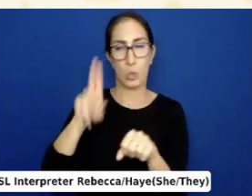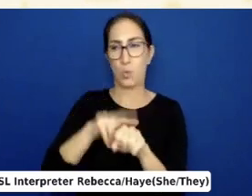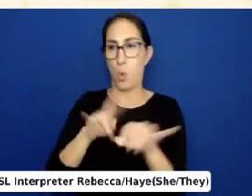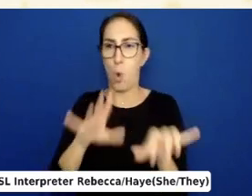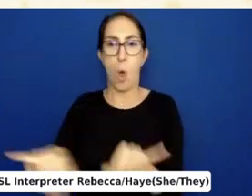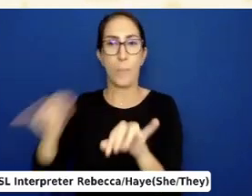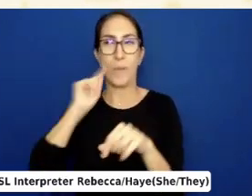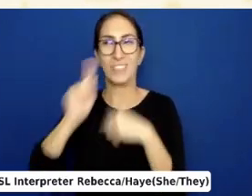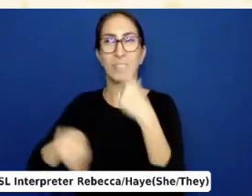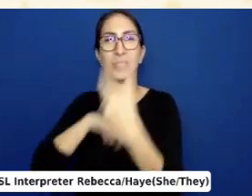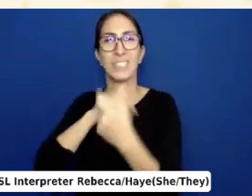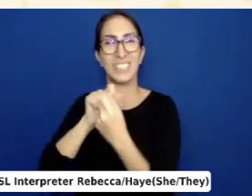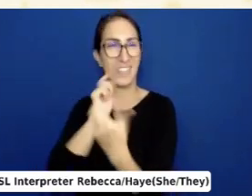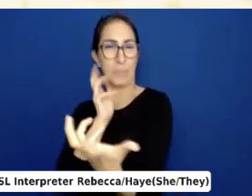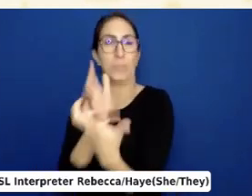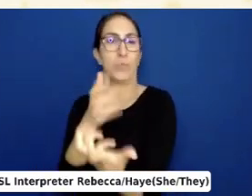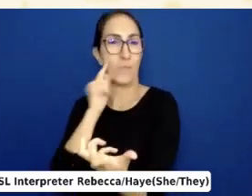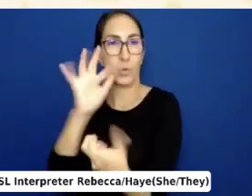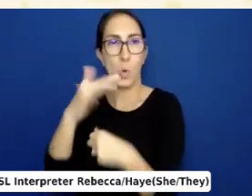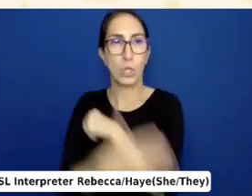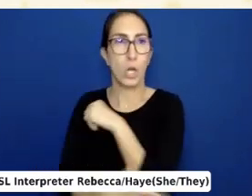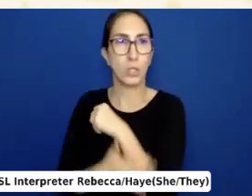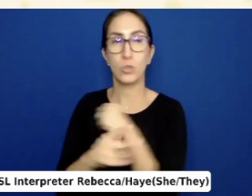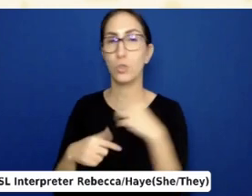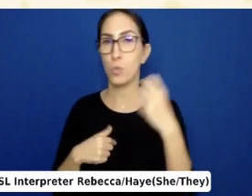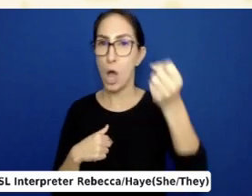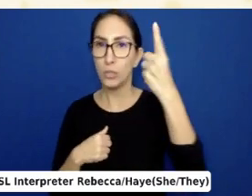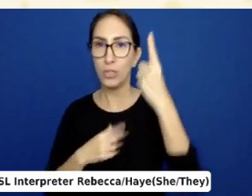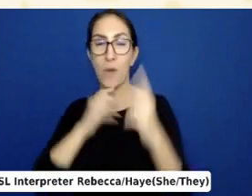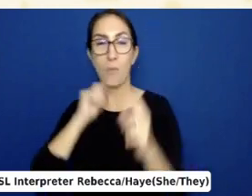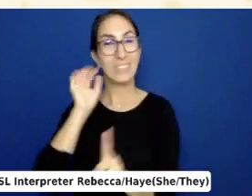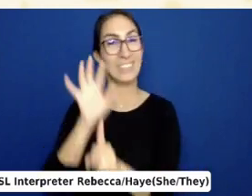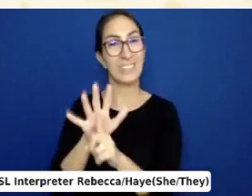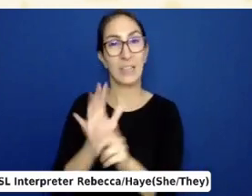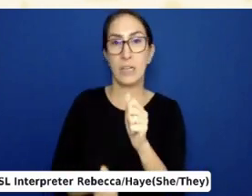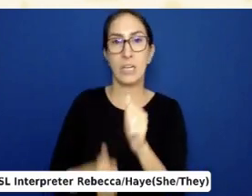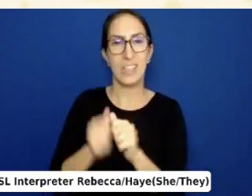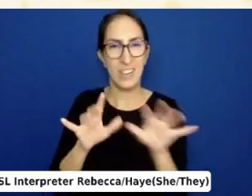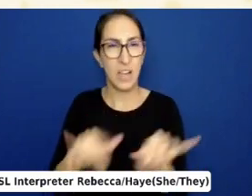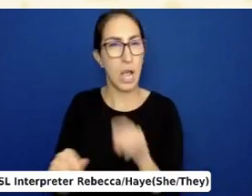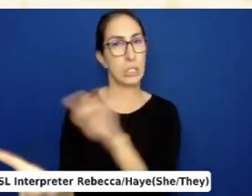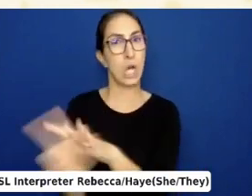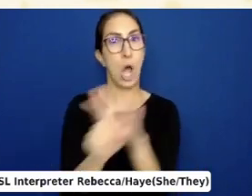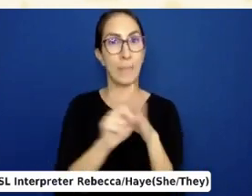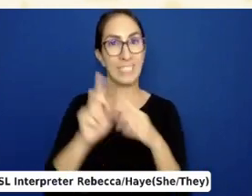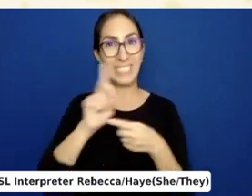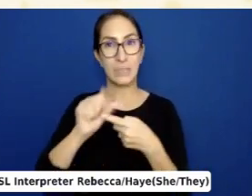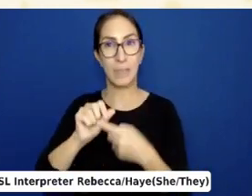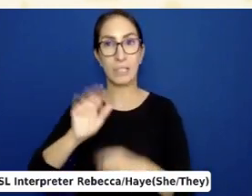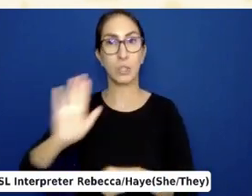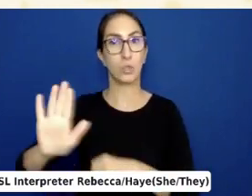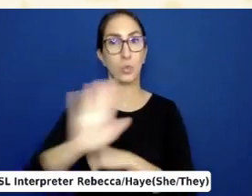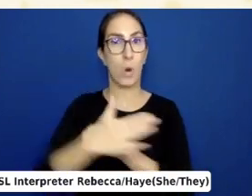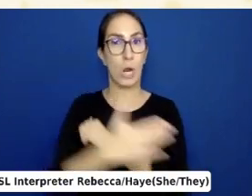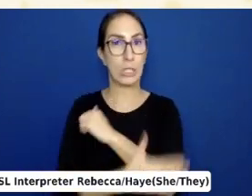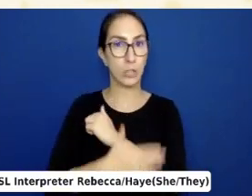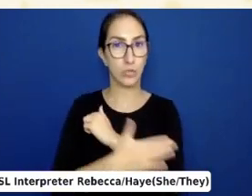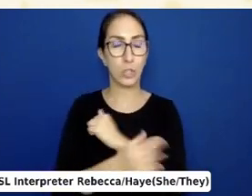so you will understand what the most common disabilities in your country are, then you will be familiar with the content that you are creating.